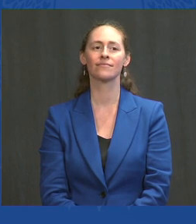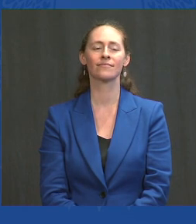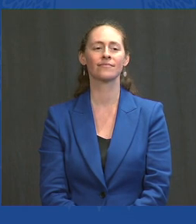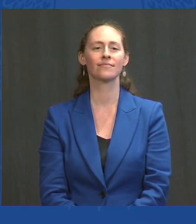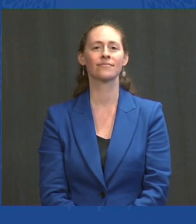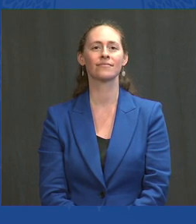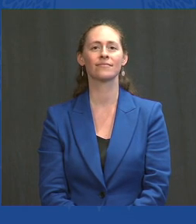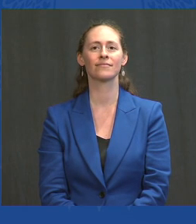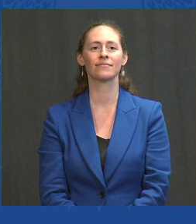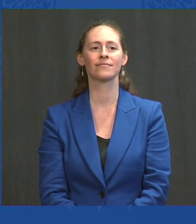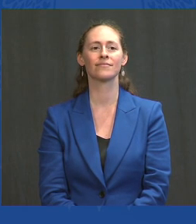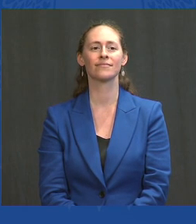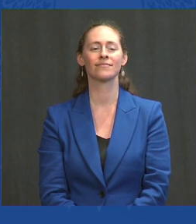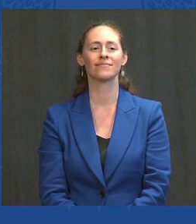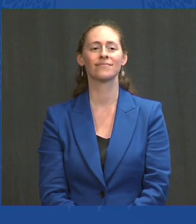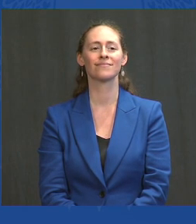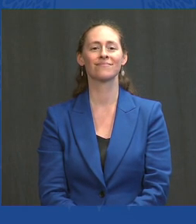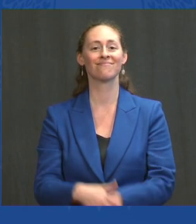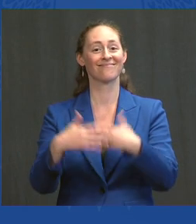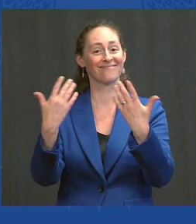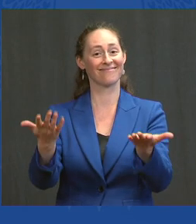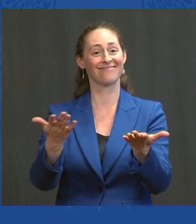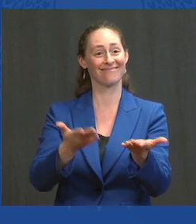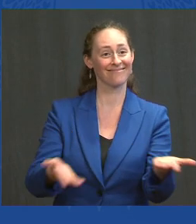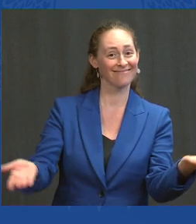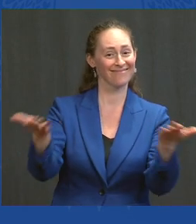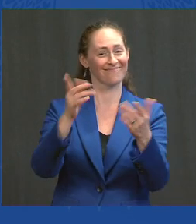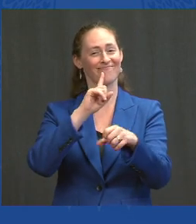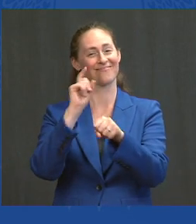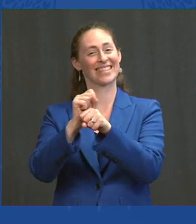My fellow citizens of the United States, please be seated.